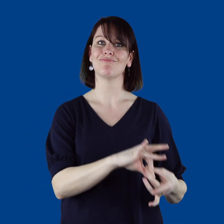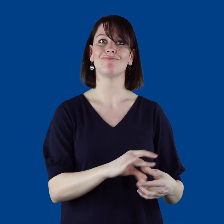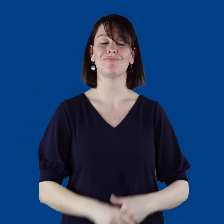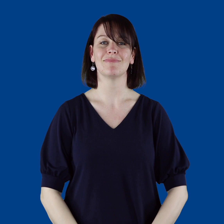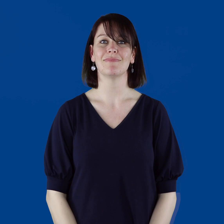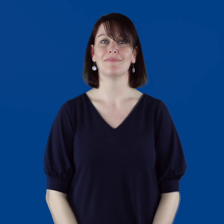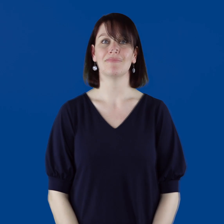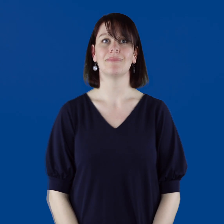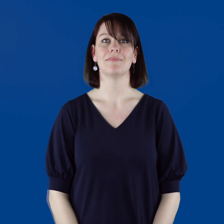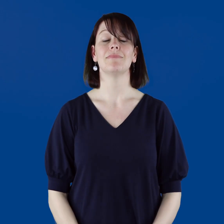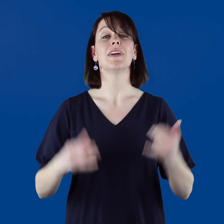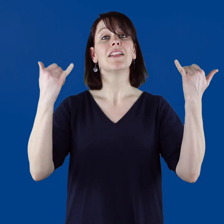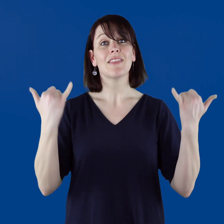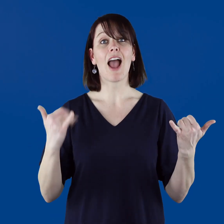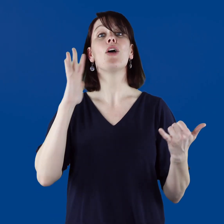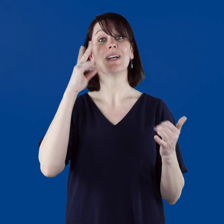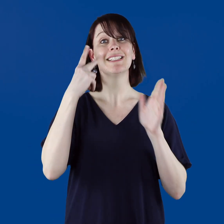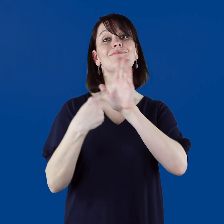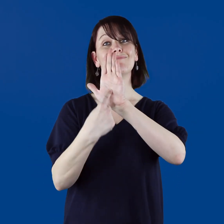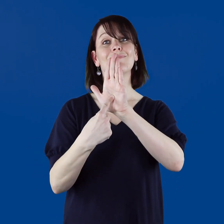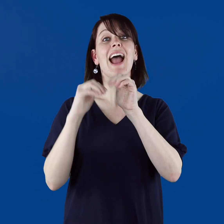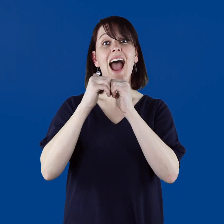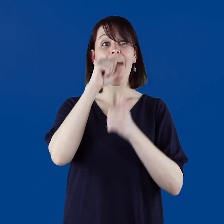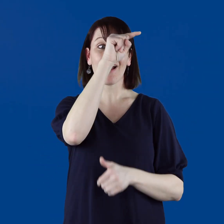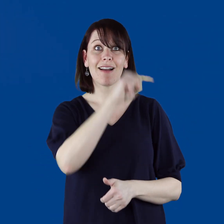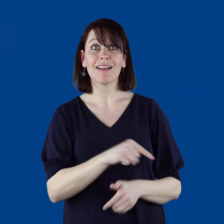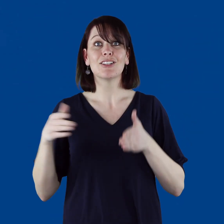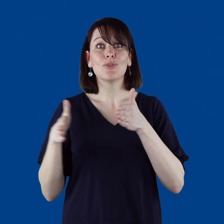sign has meaning and giving them a physical connection between the object and the sign.